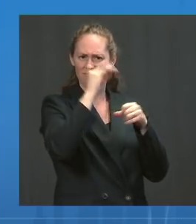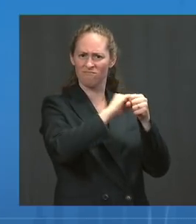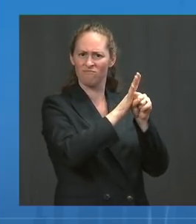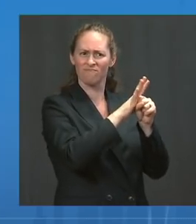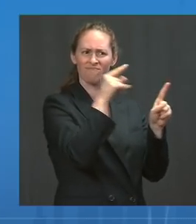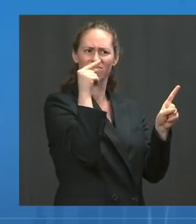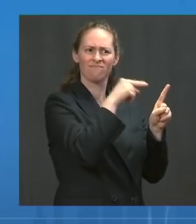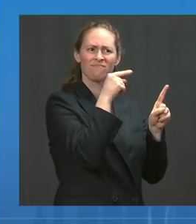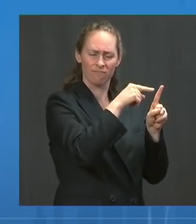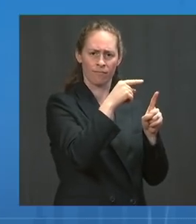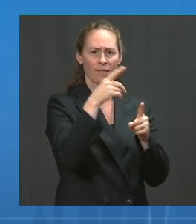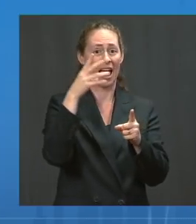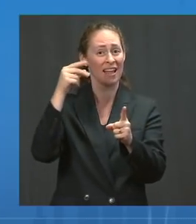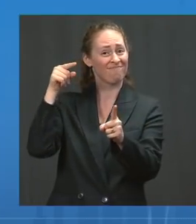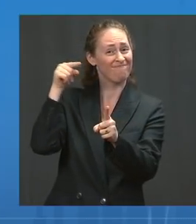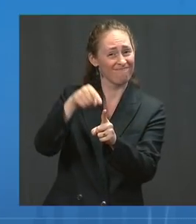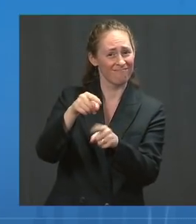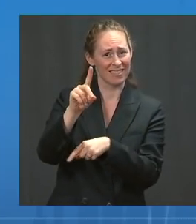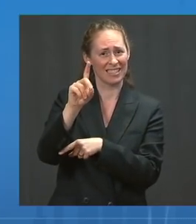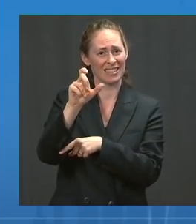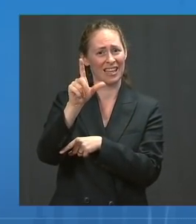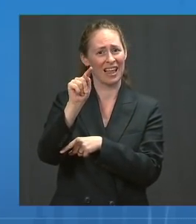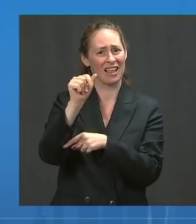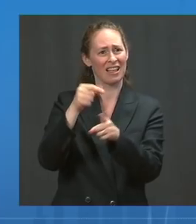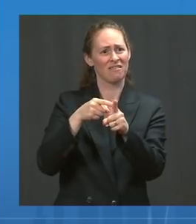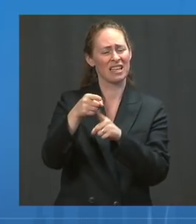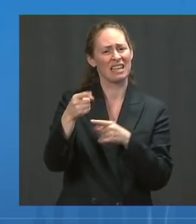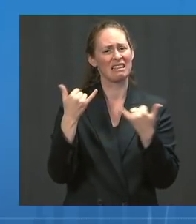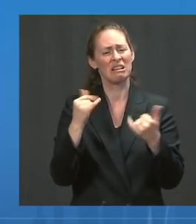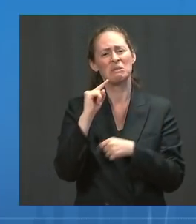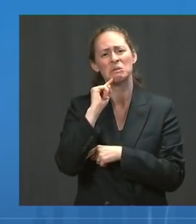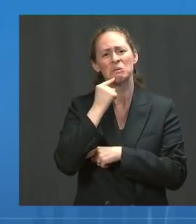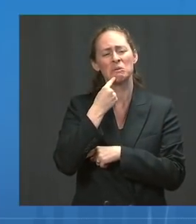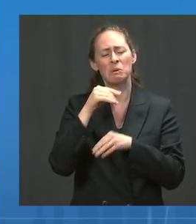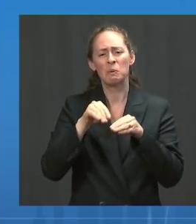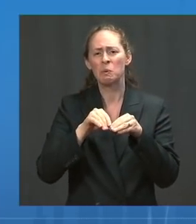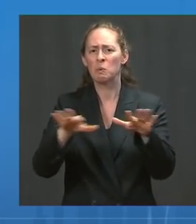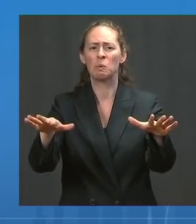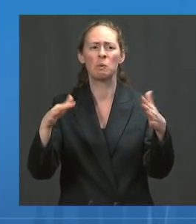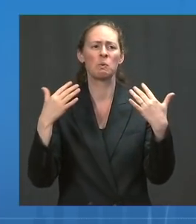and now represents more than 83 percent of the virus circulating in the United States.